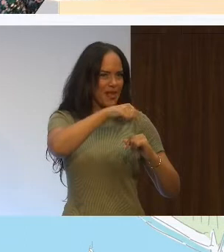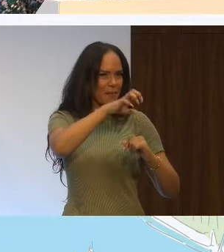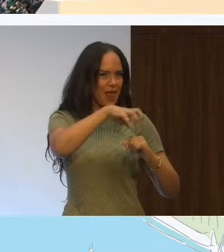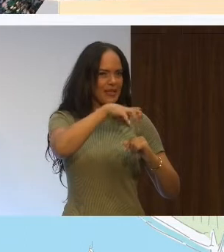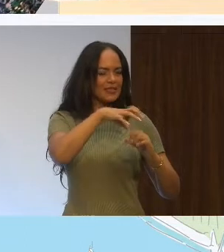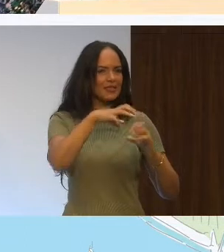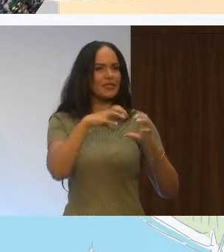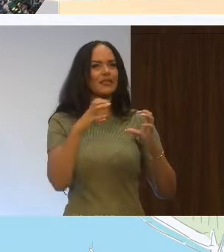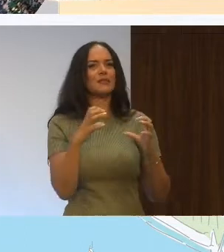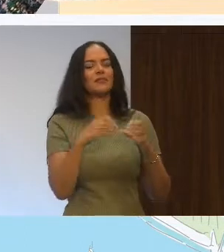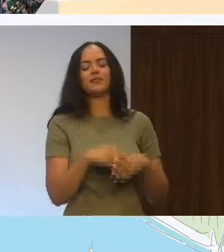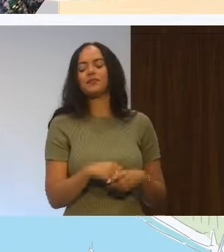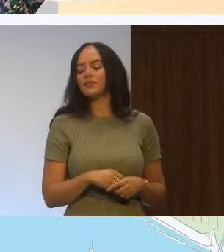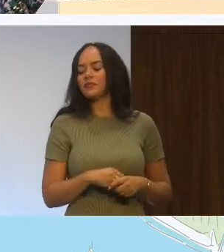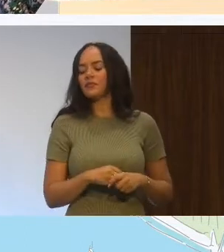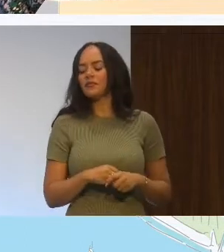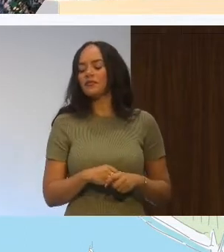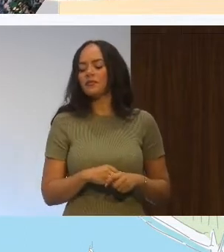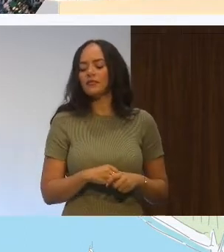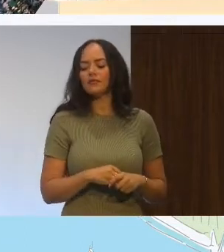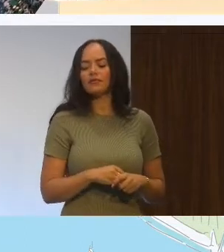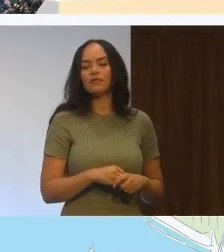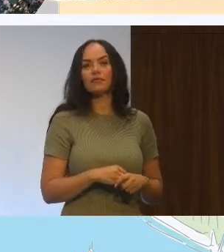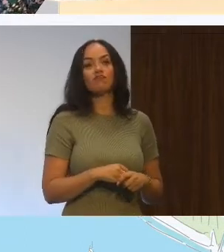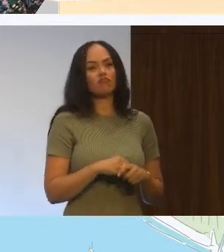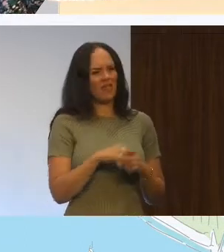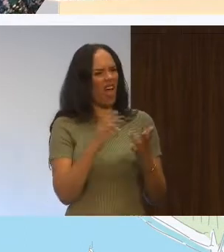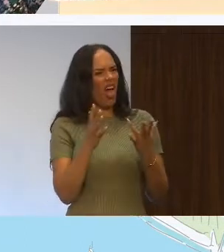But you can see as well that there's other symptoms like discomfort in the neck,